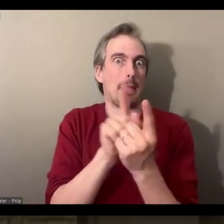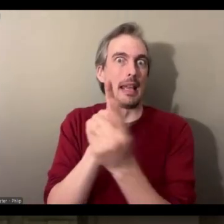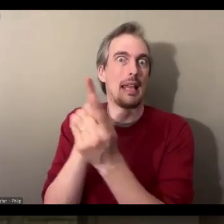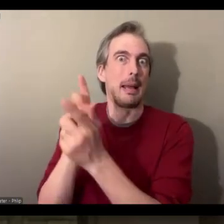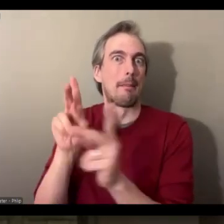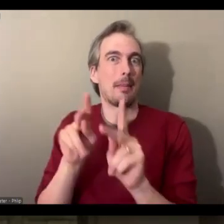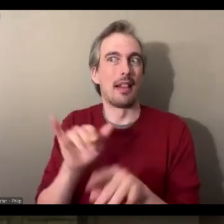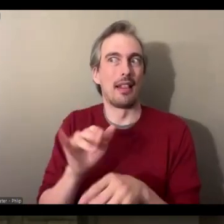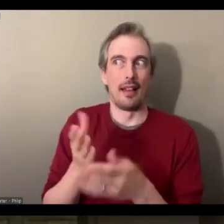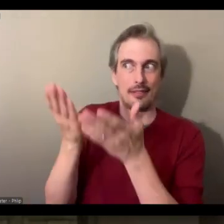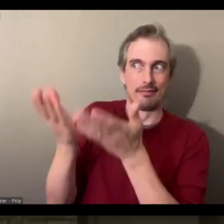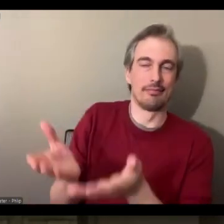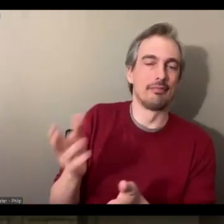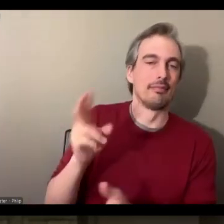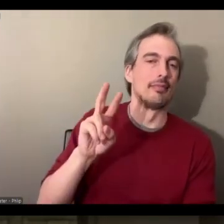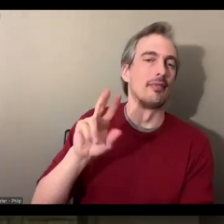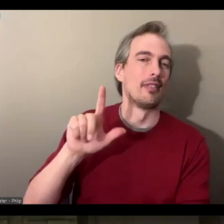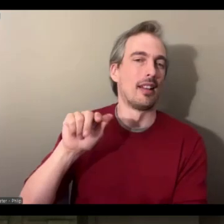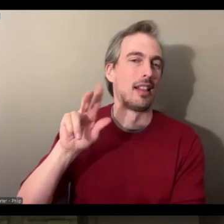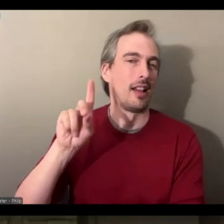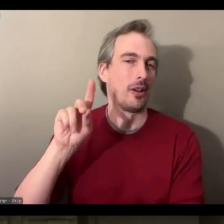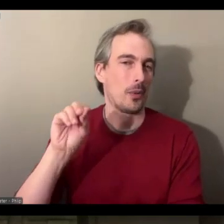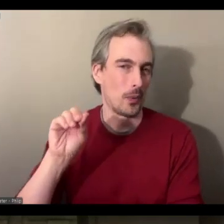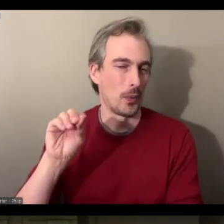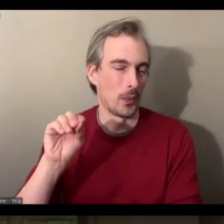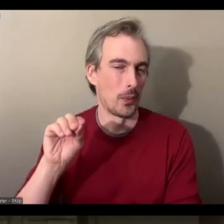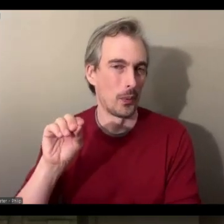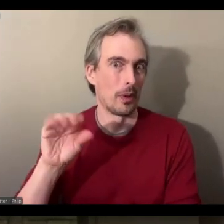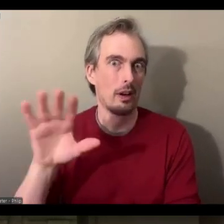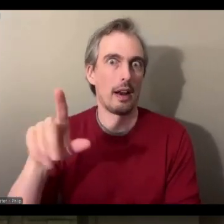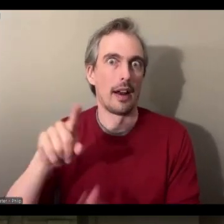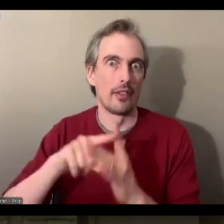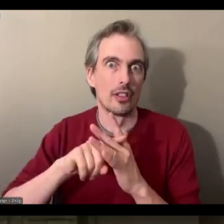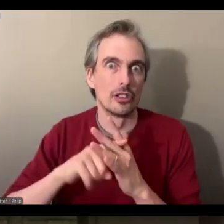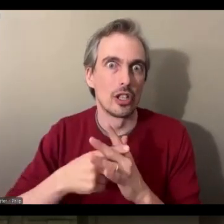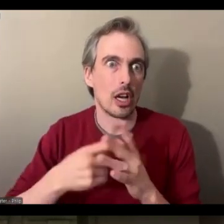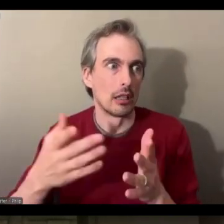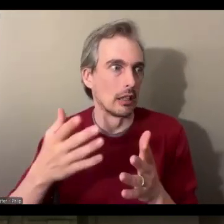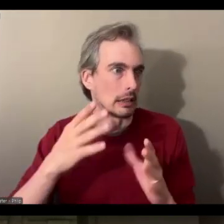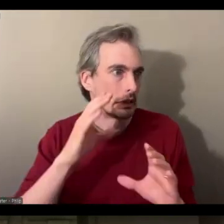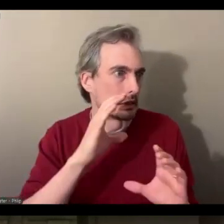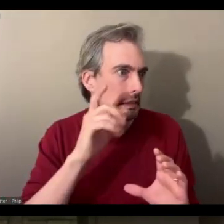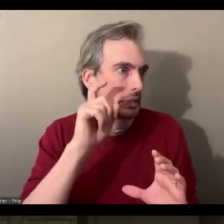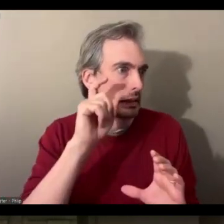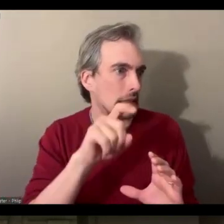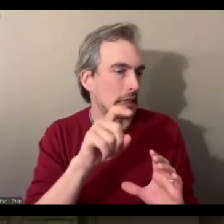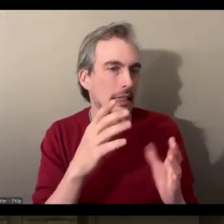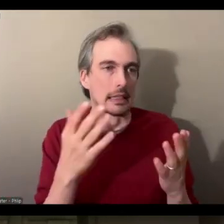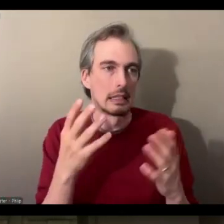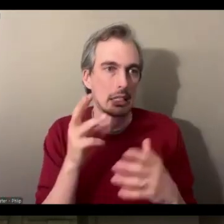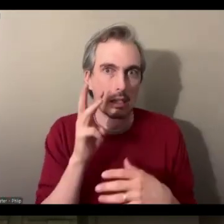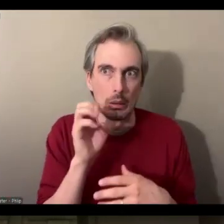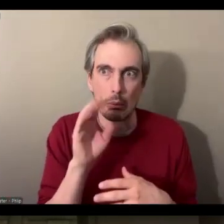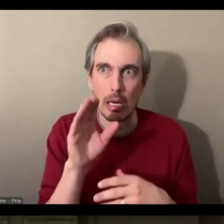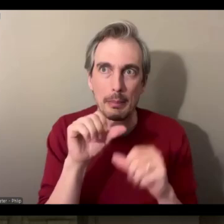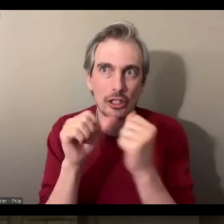to find a ticketing vendor, a web agency, an accessibility consultant. I'm the one that